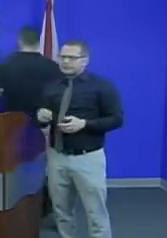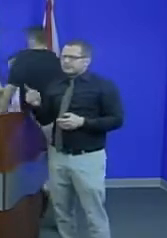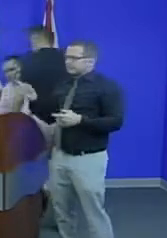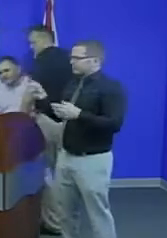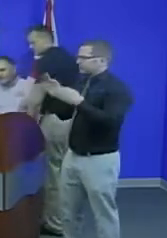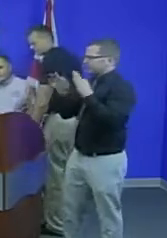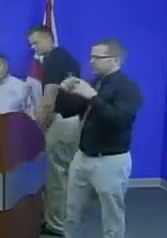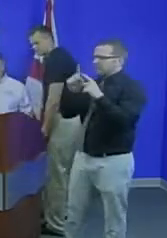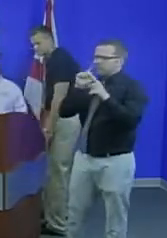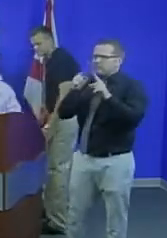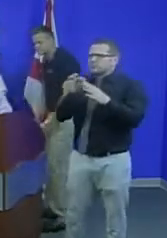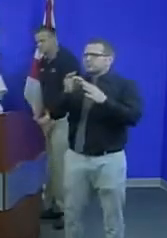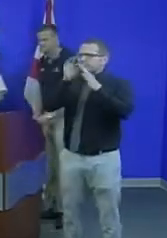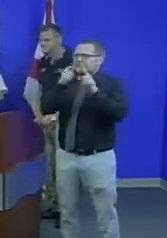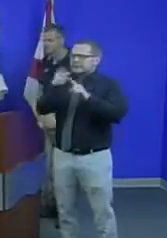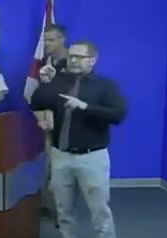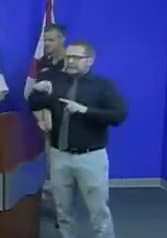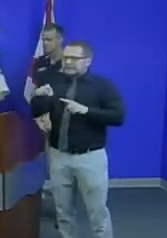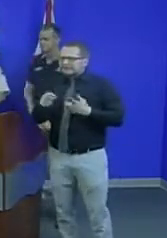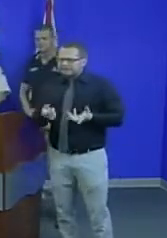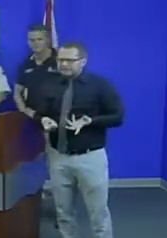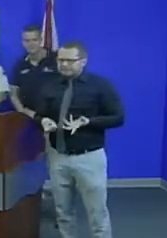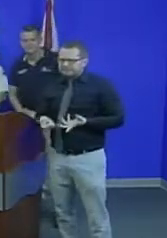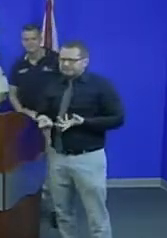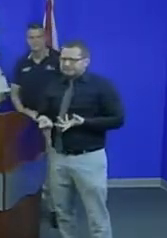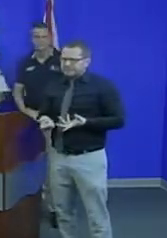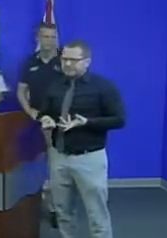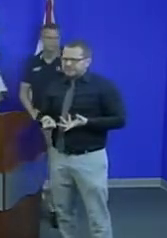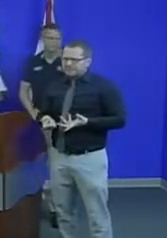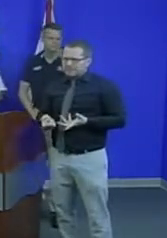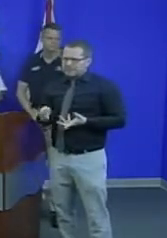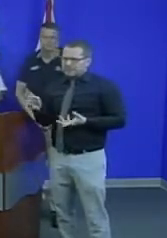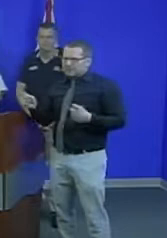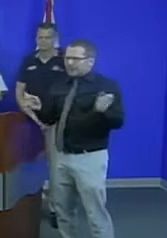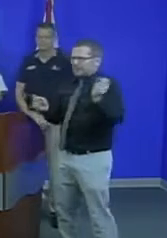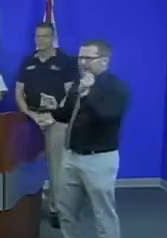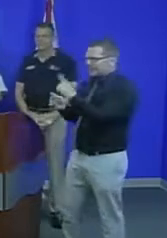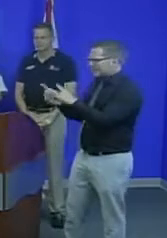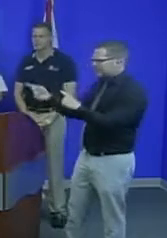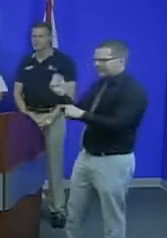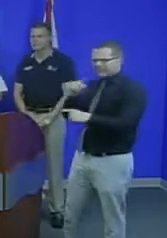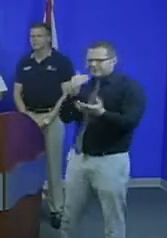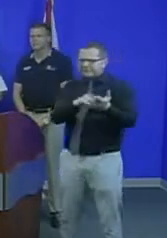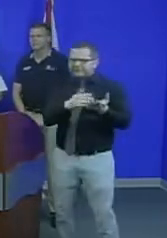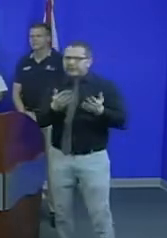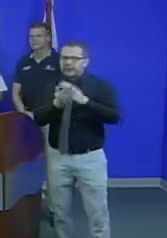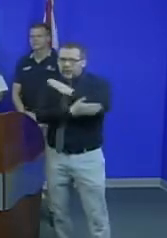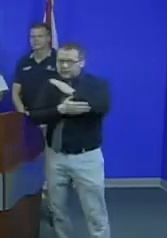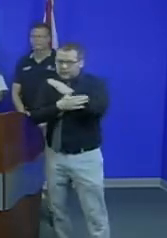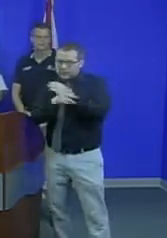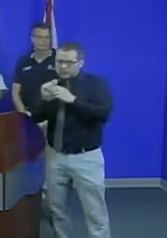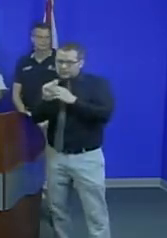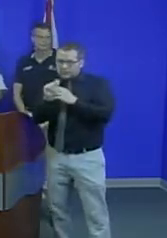SURE. I' LET MIGUEL ADDRESS THAT.